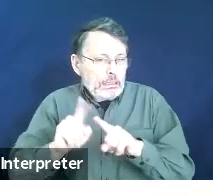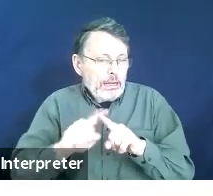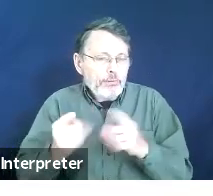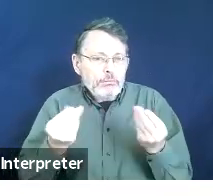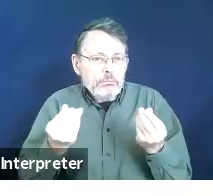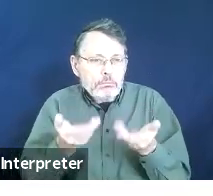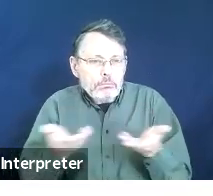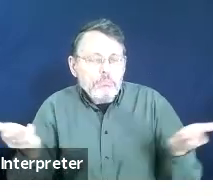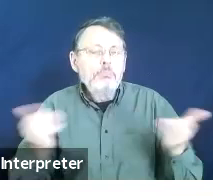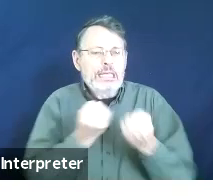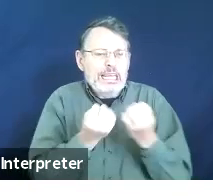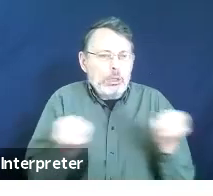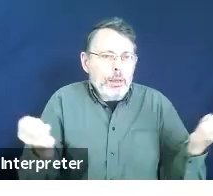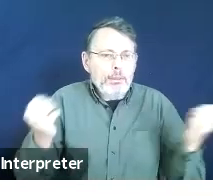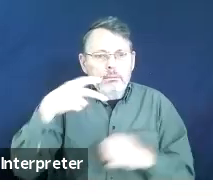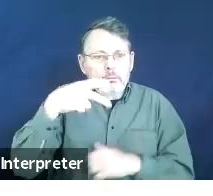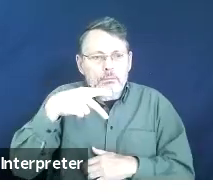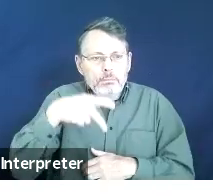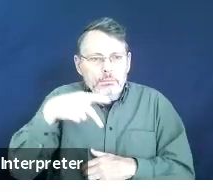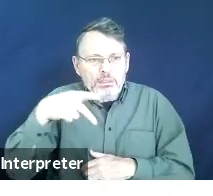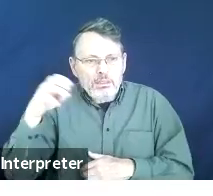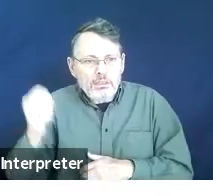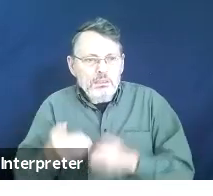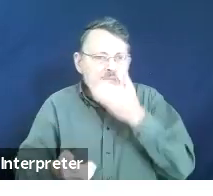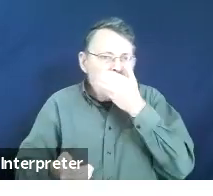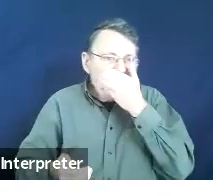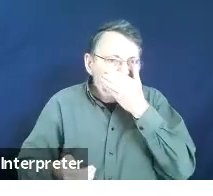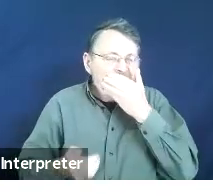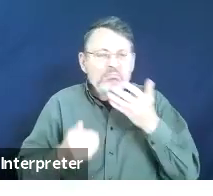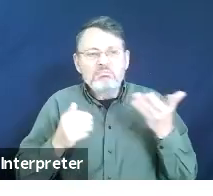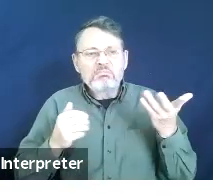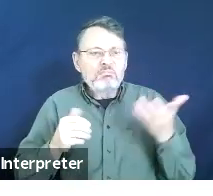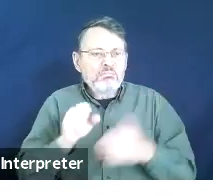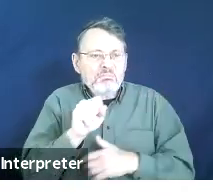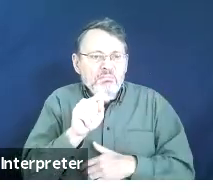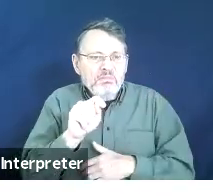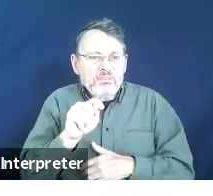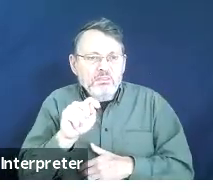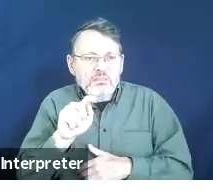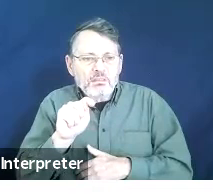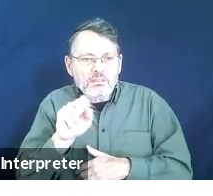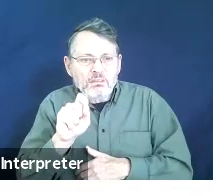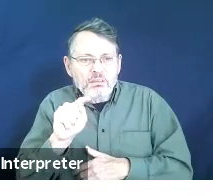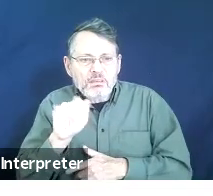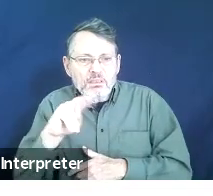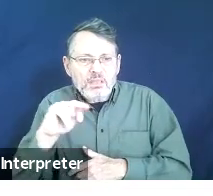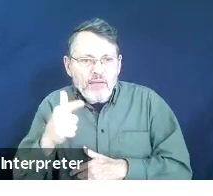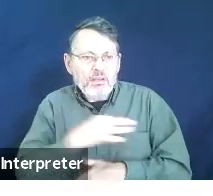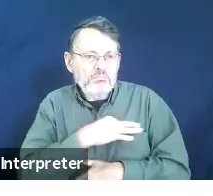personal protective equipment, staffing, food, sheltering,